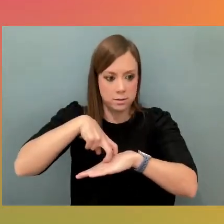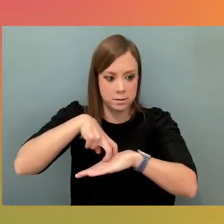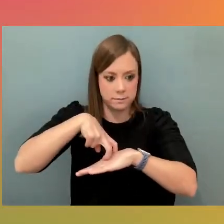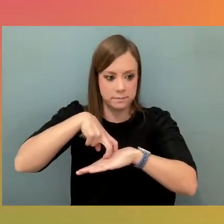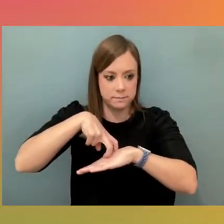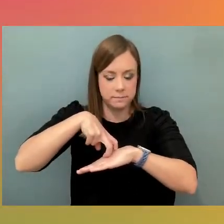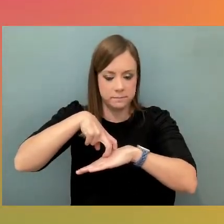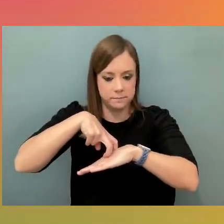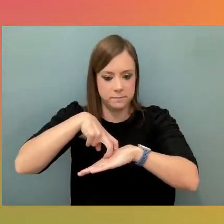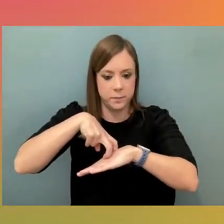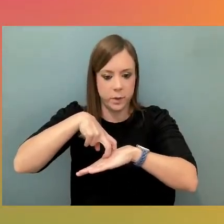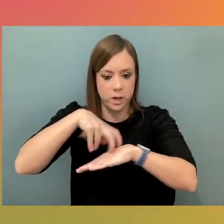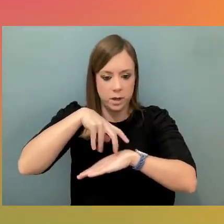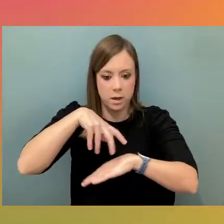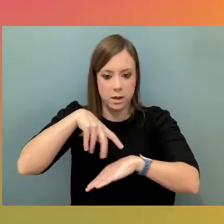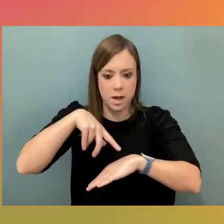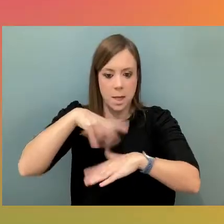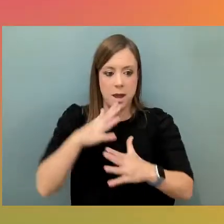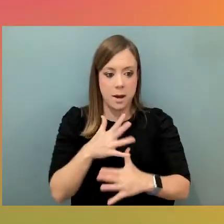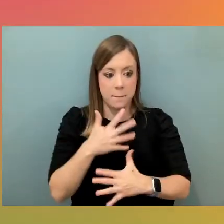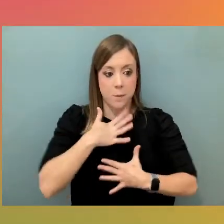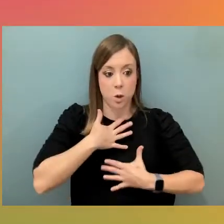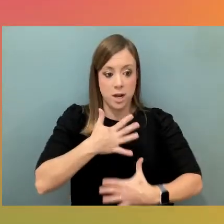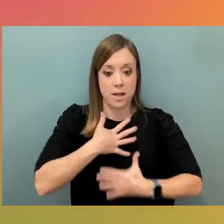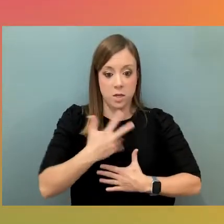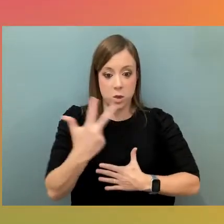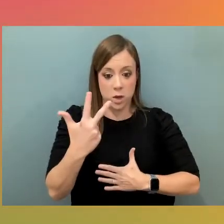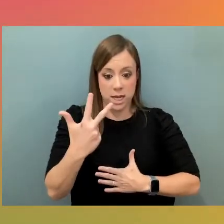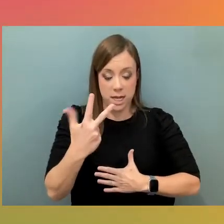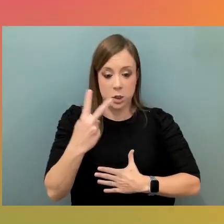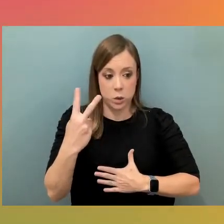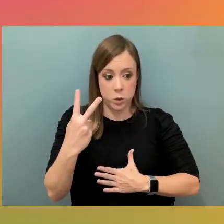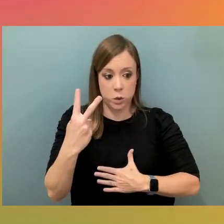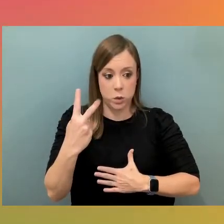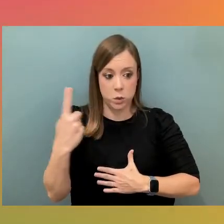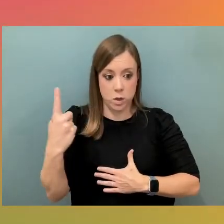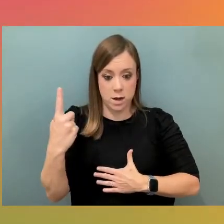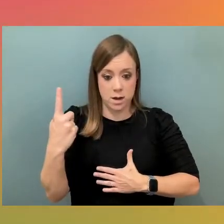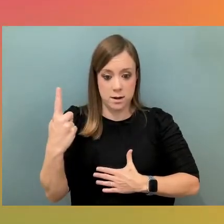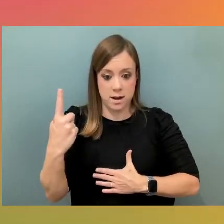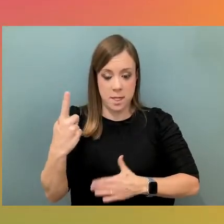LAST TIME. EXHALE ALL THE WAY DOWN.